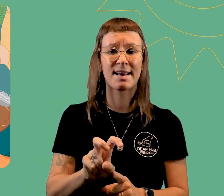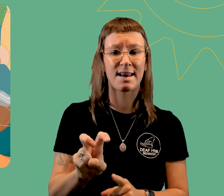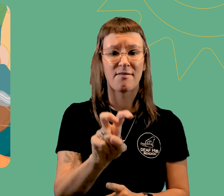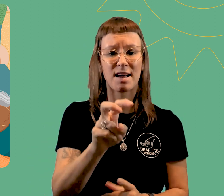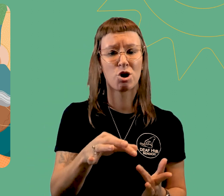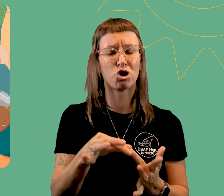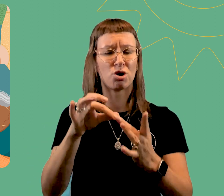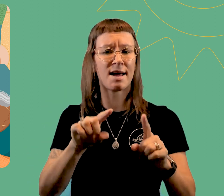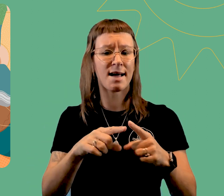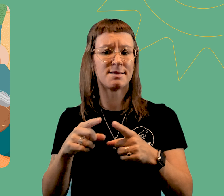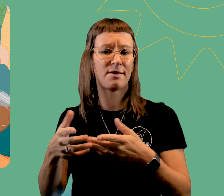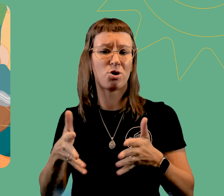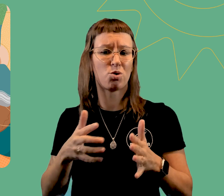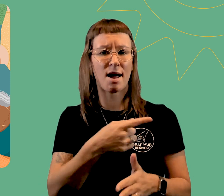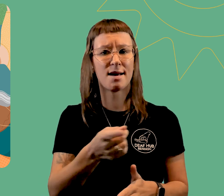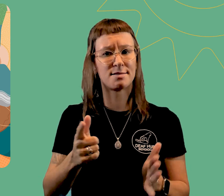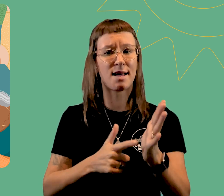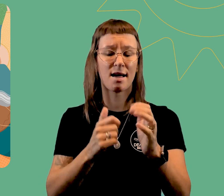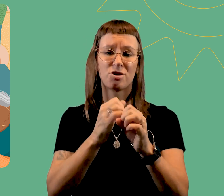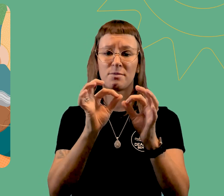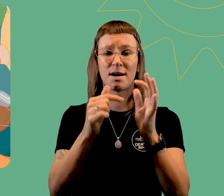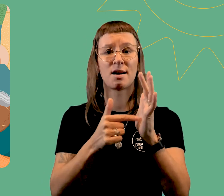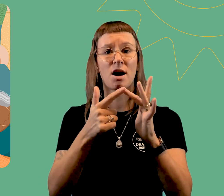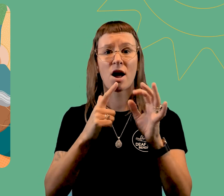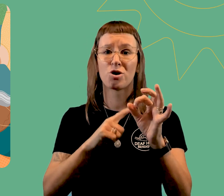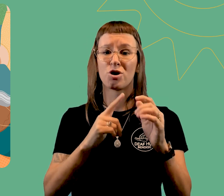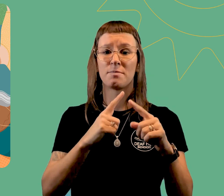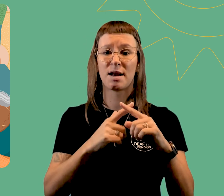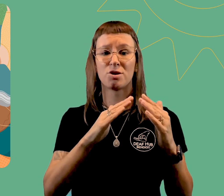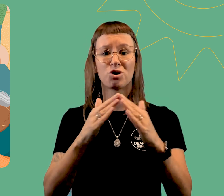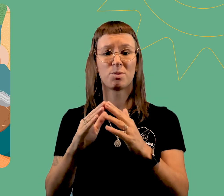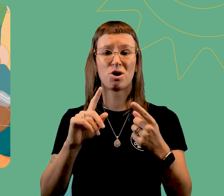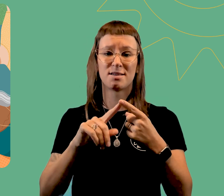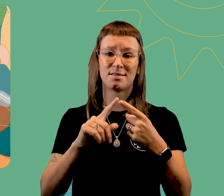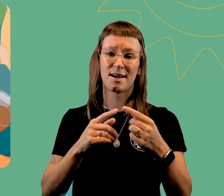We are guided collectively by the unique and different ways in which LGBTIQ+ communities